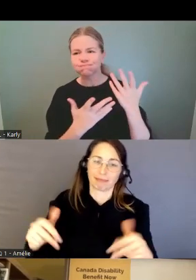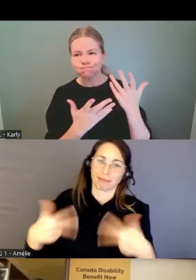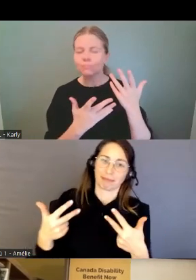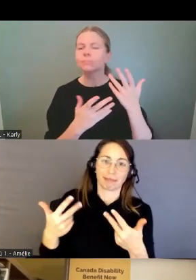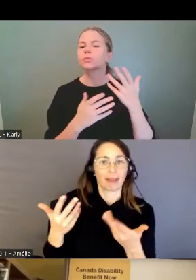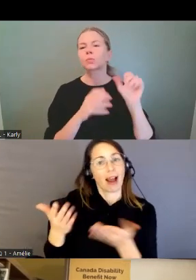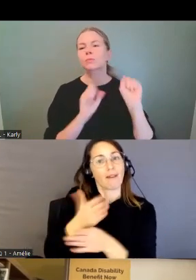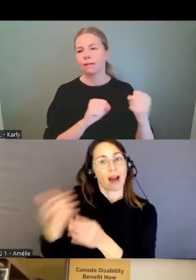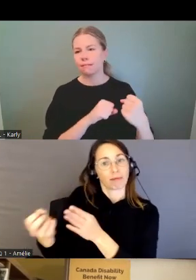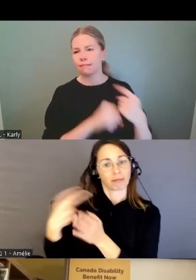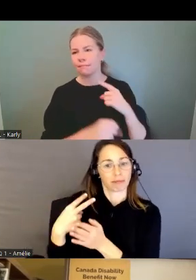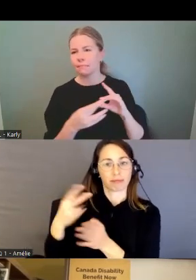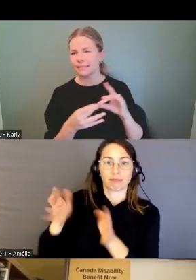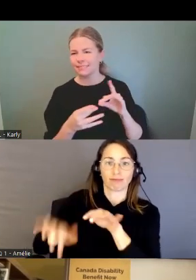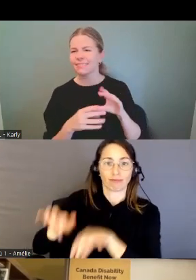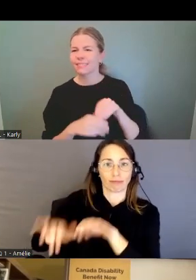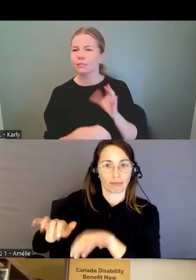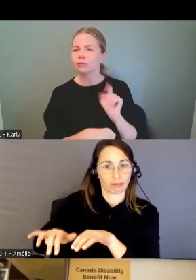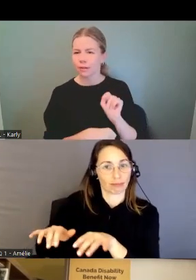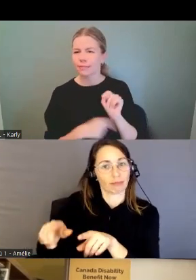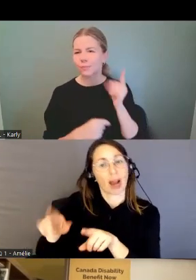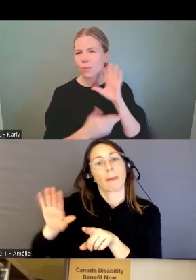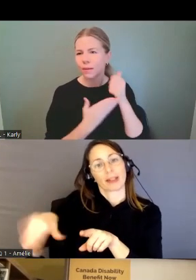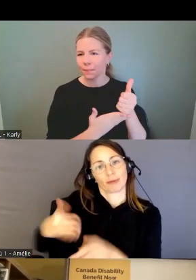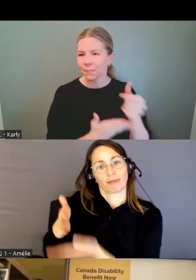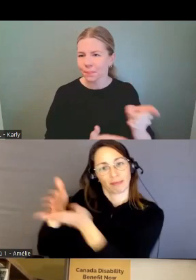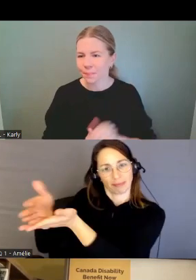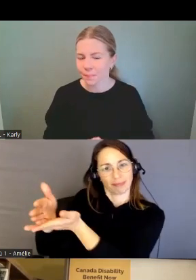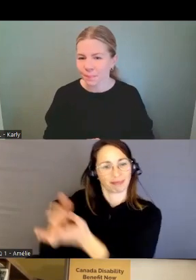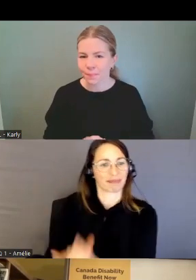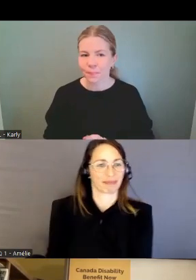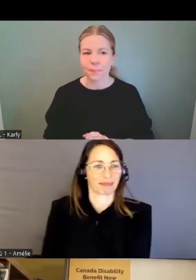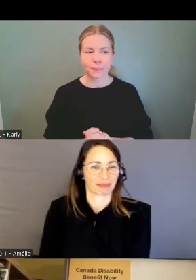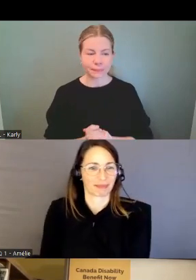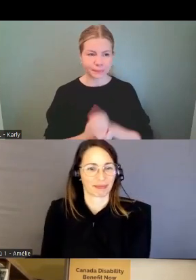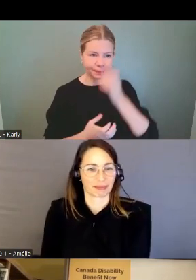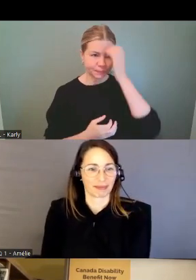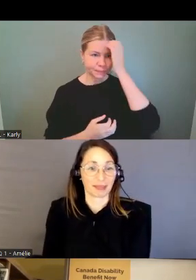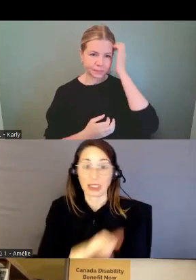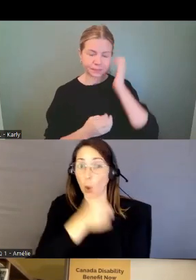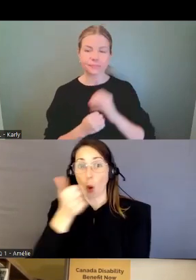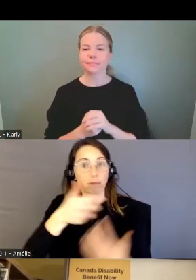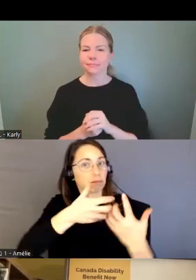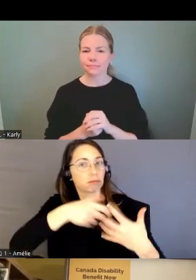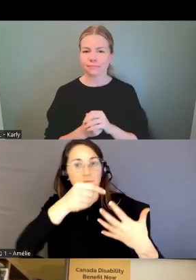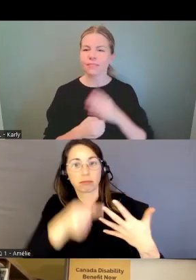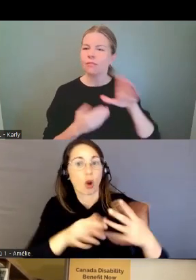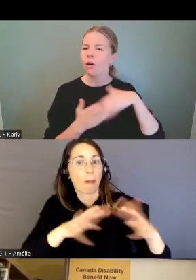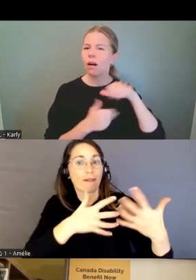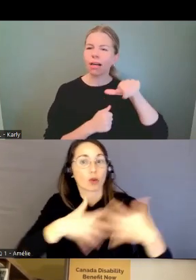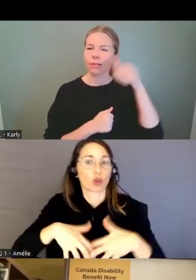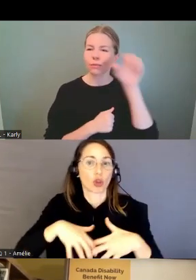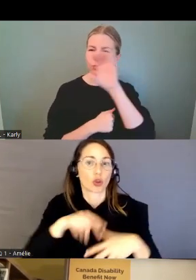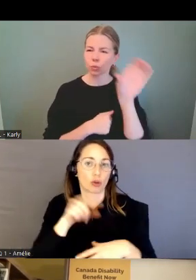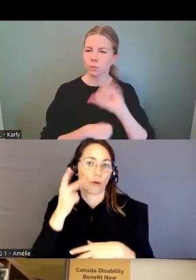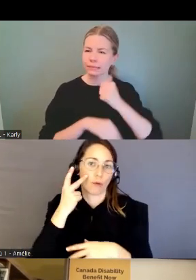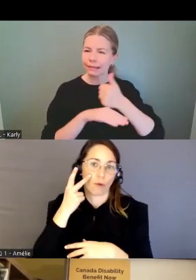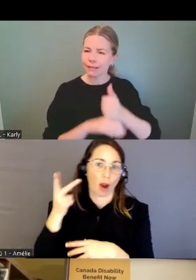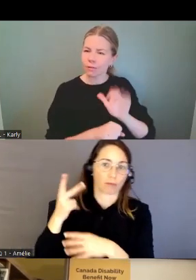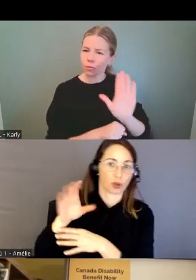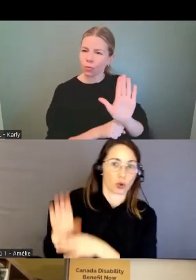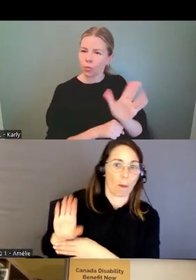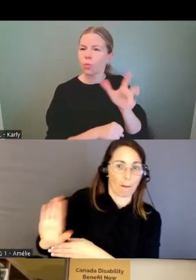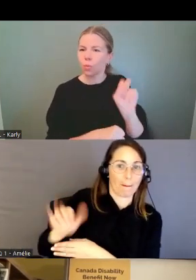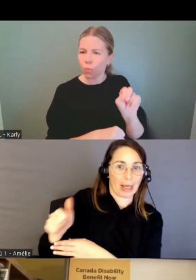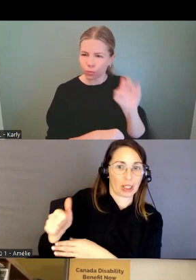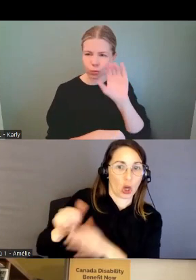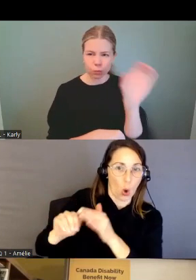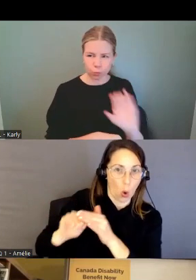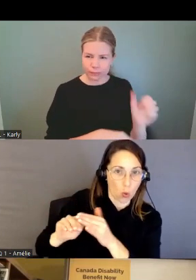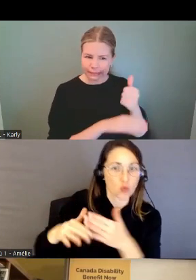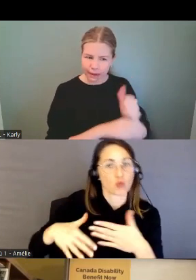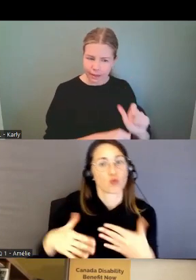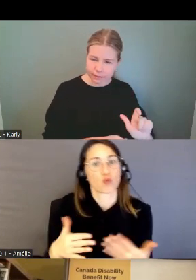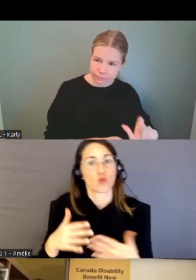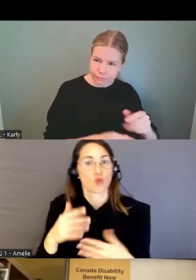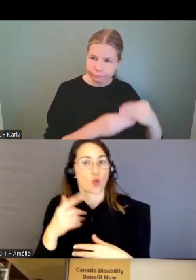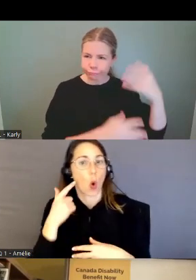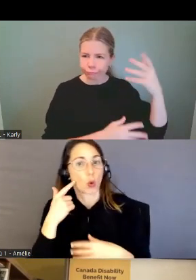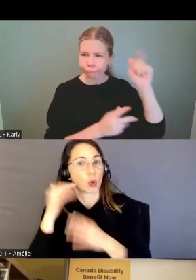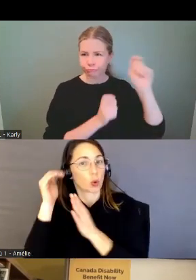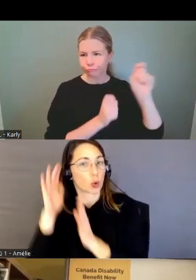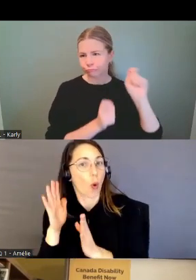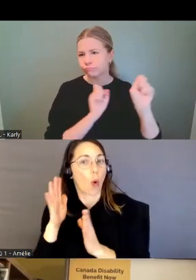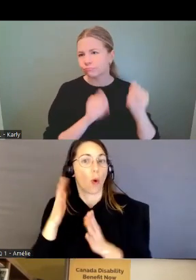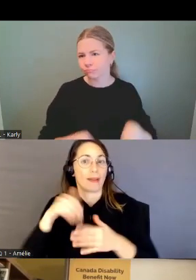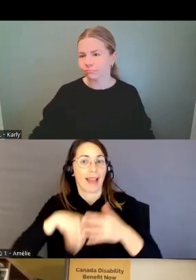FOR ANY ADDITIONAL SETTINGS, GO TO YOUR PERSONAL ZOOM SETTINGS OR YOUR IN ZOOM OPTIONS.